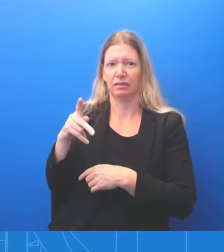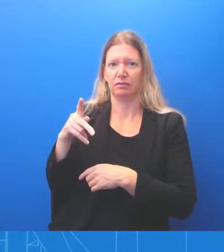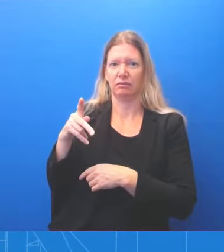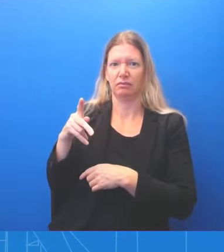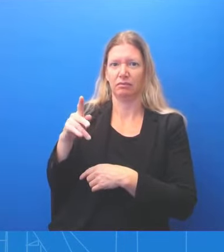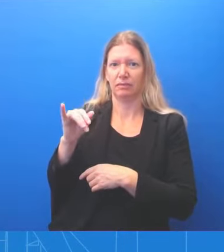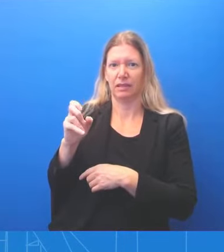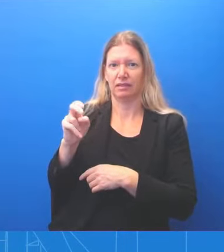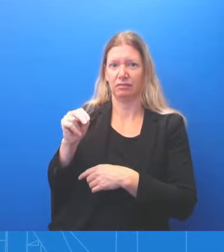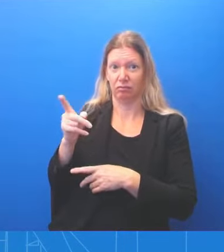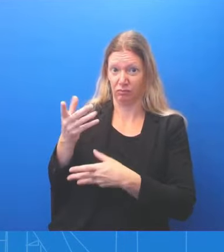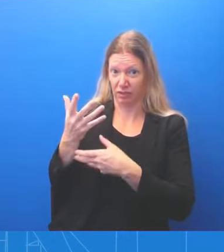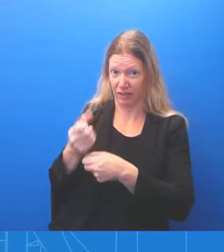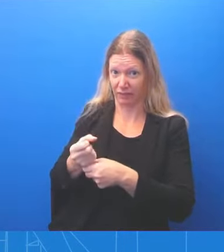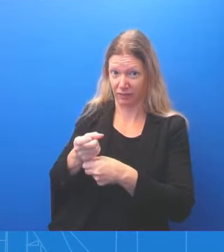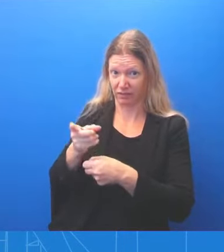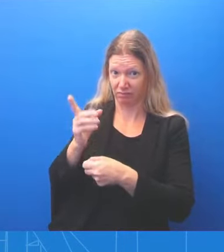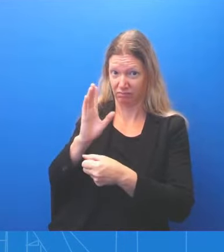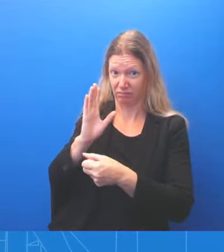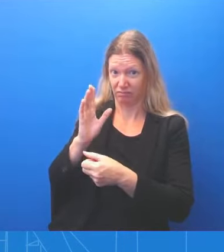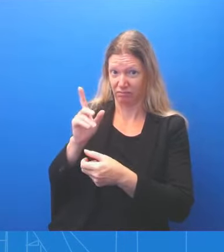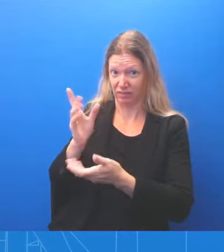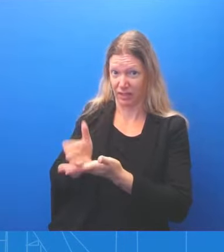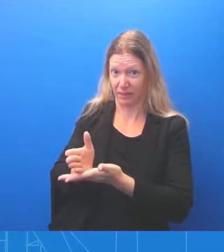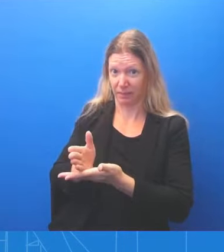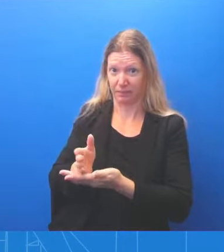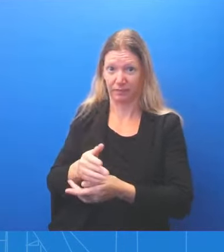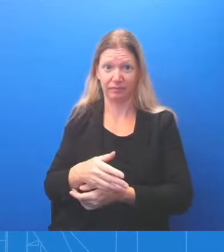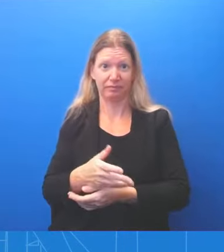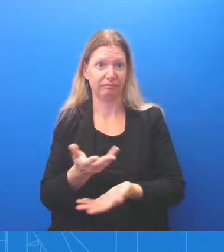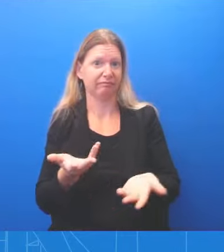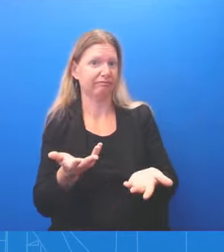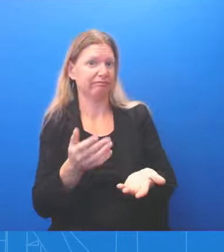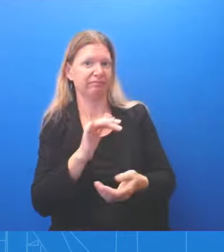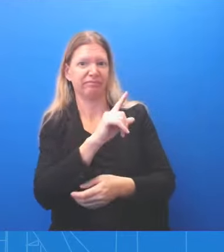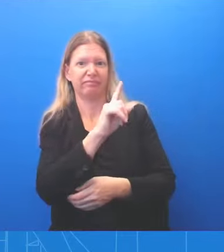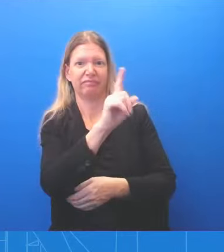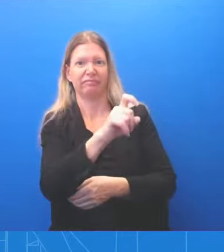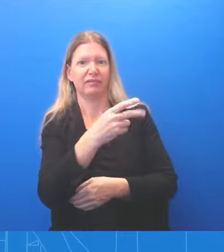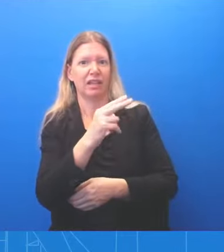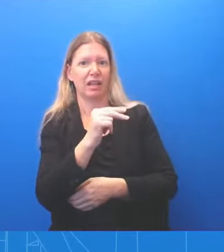for Hunter Biden and his representatives. The Press: If somebody is selling the appearance of access to the White House -- Ms. Jean-Pierre: That is -- that is -- The Press: -- that is a question for the White House.